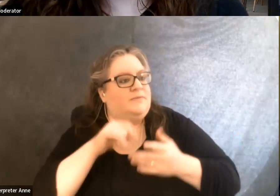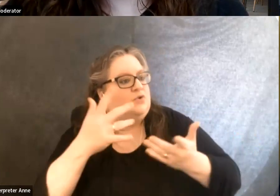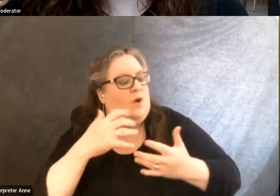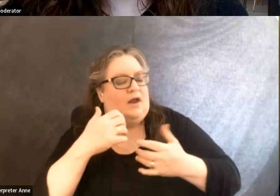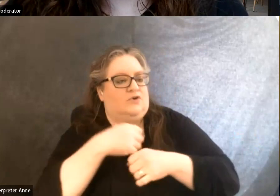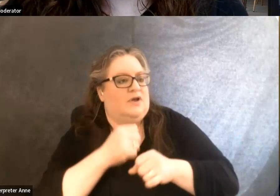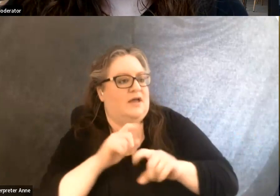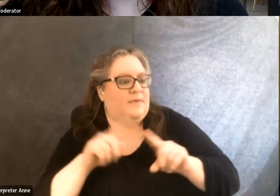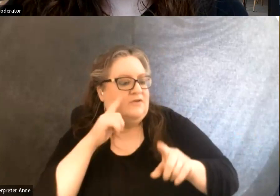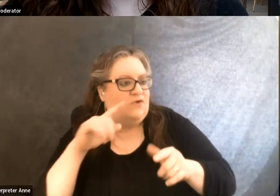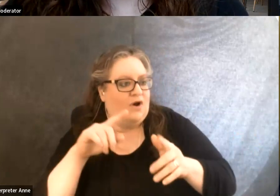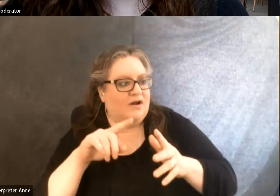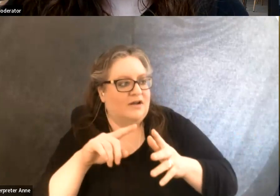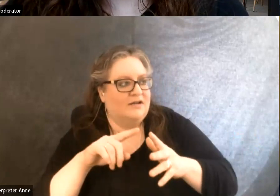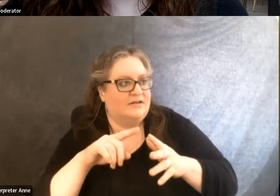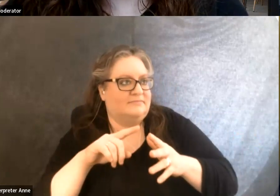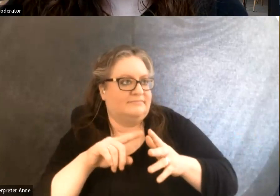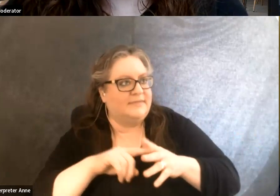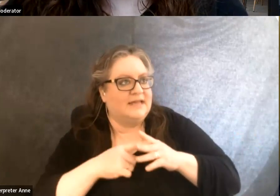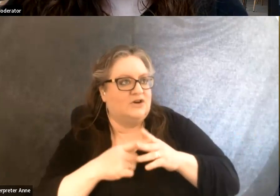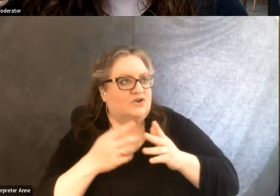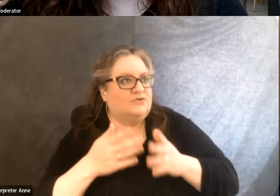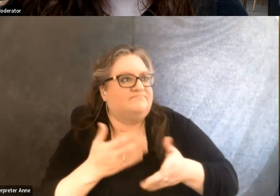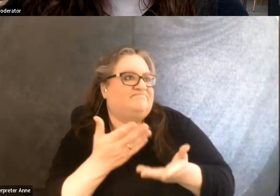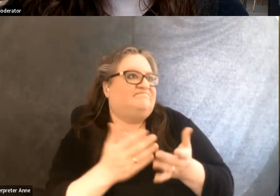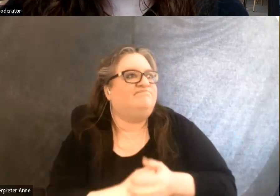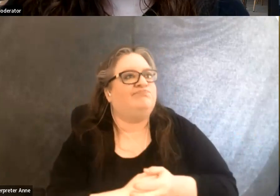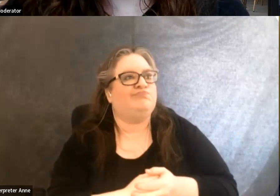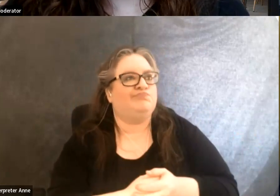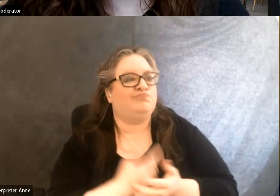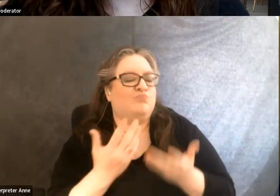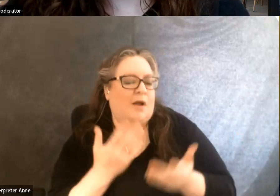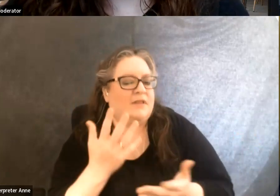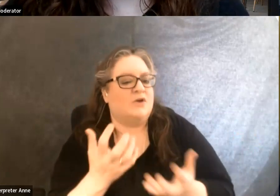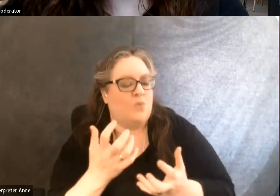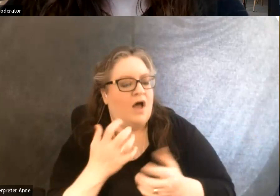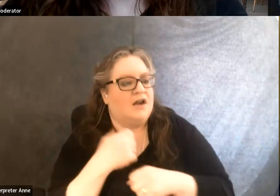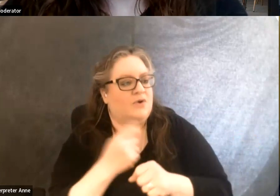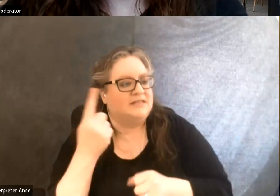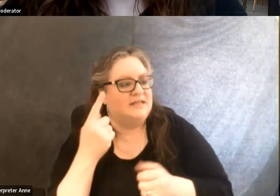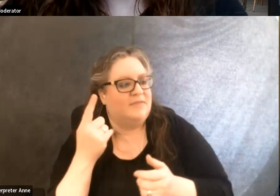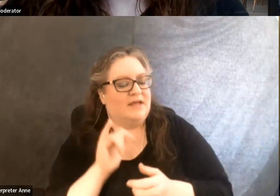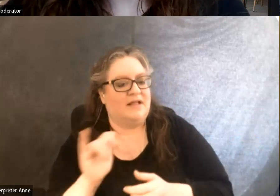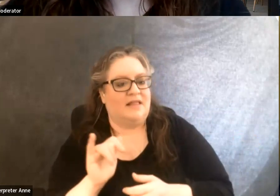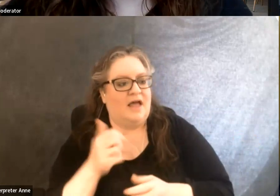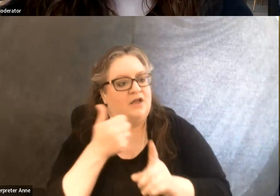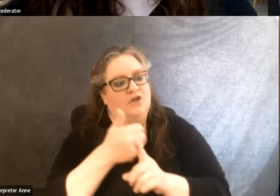but for a beginner you probably want to create something like your own personal blog.